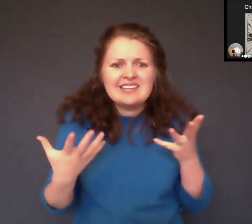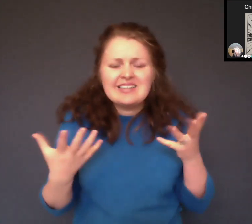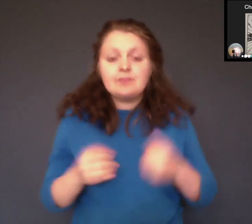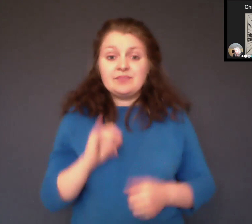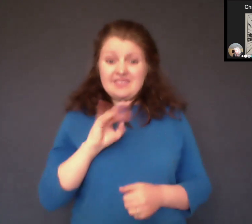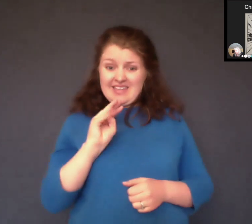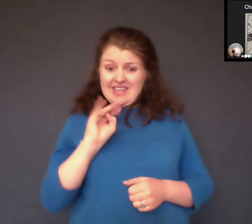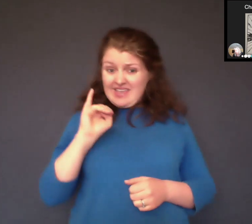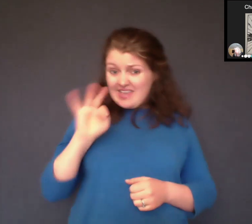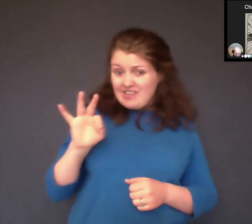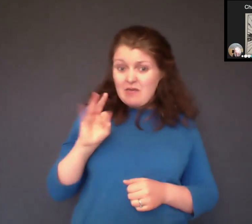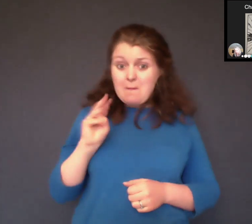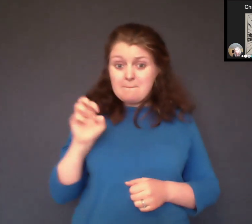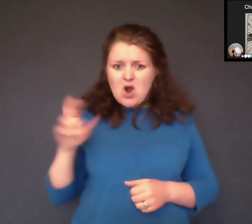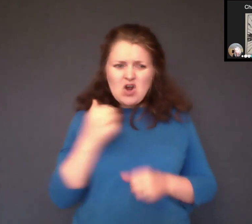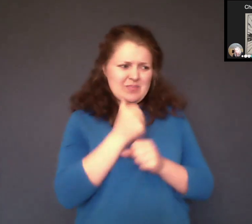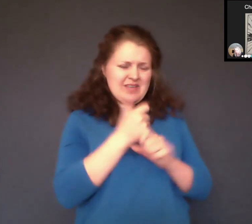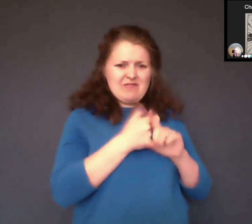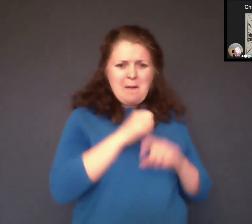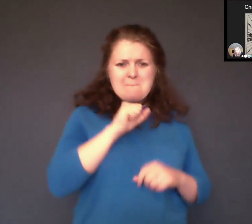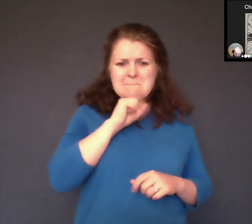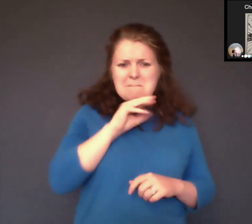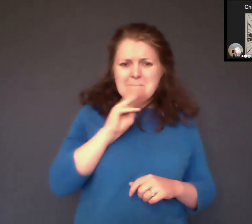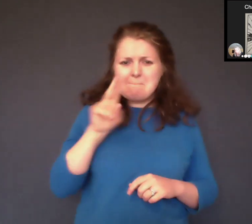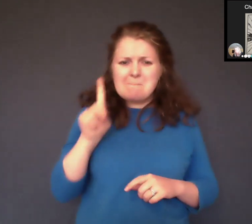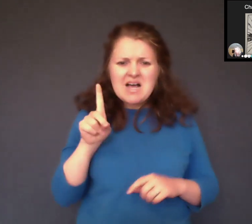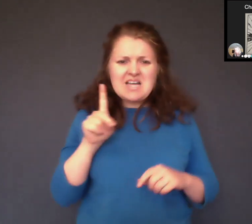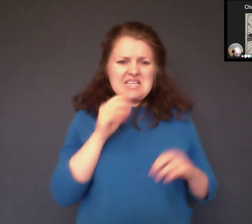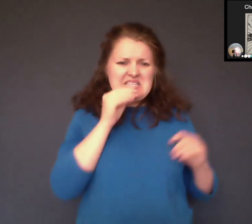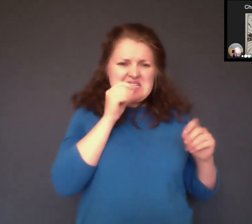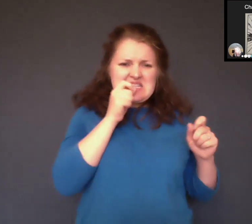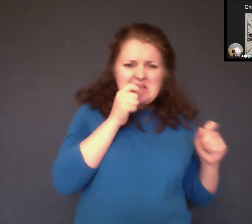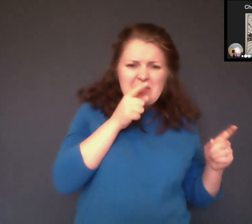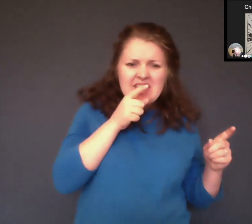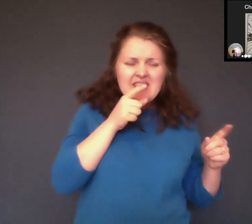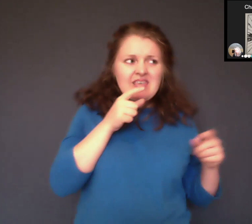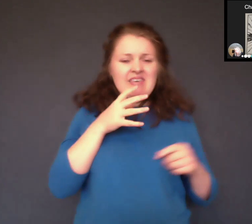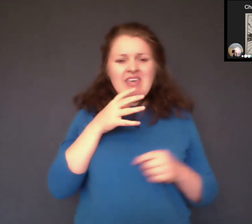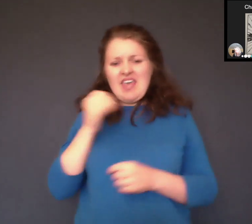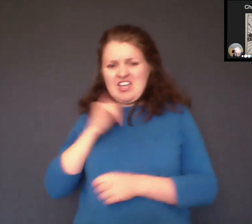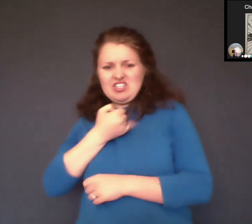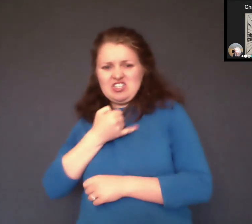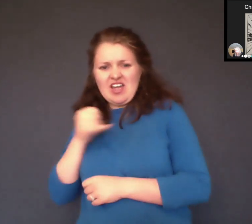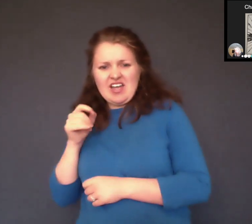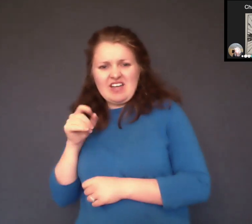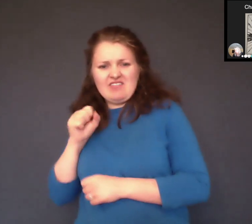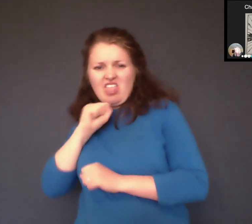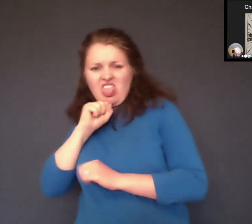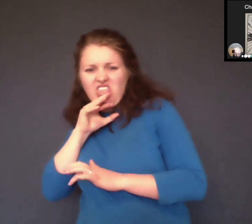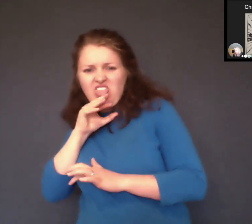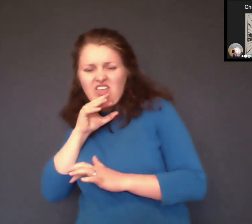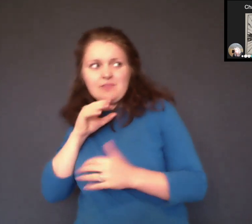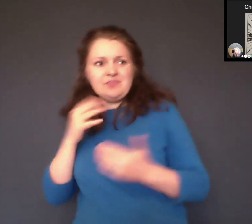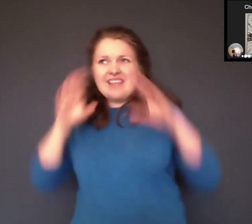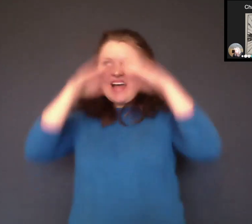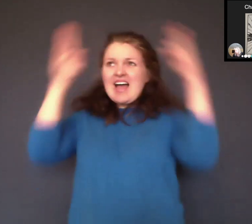and spittle and jive of dust what was the house itself made of but it knew its business too well